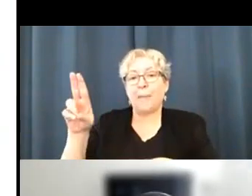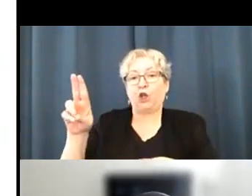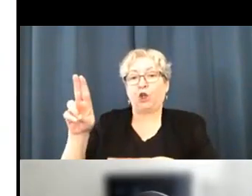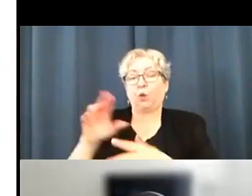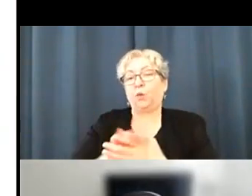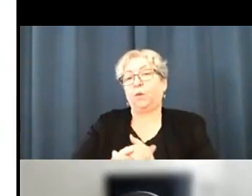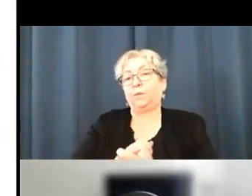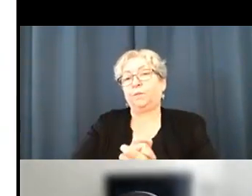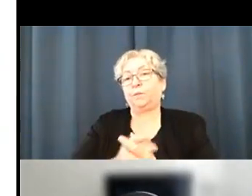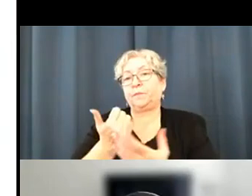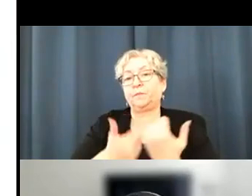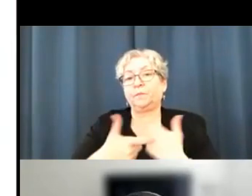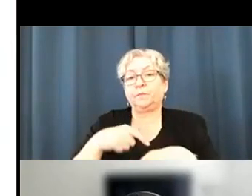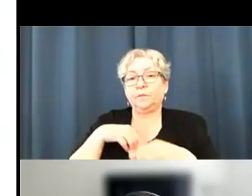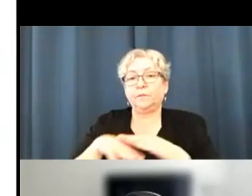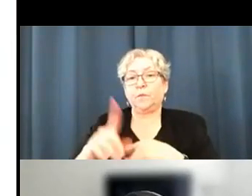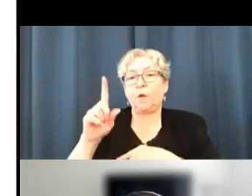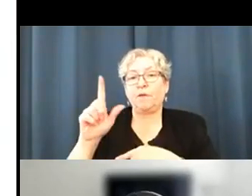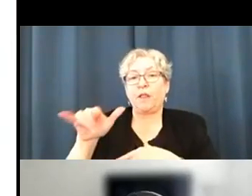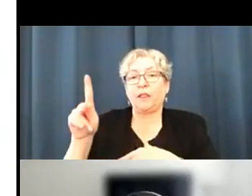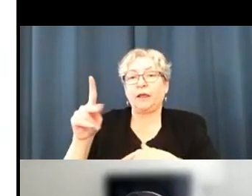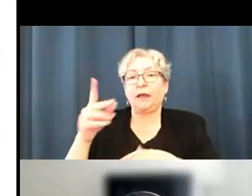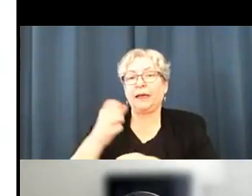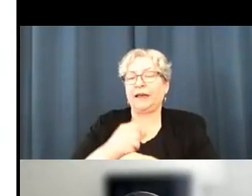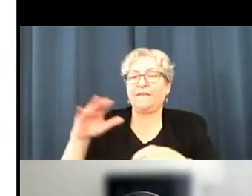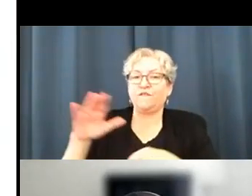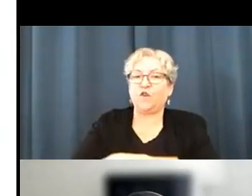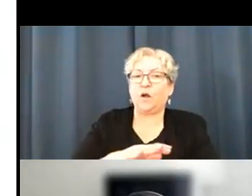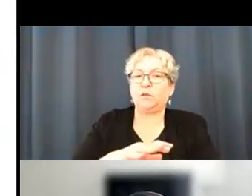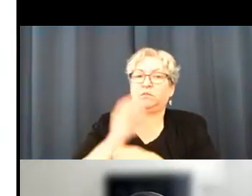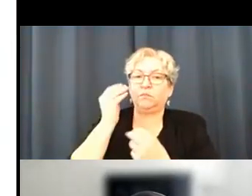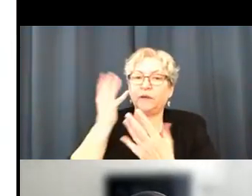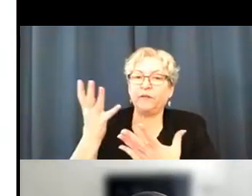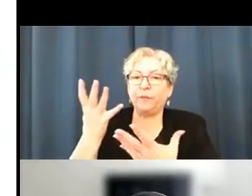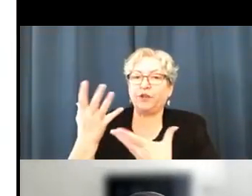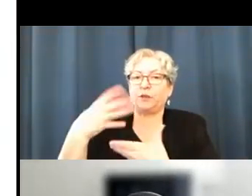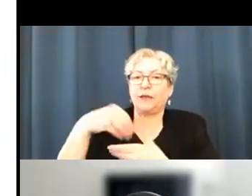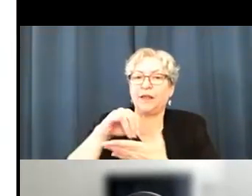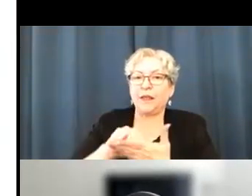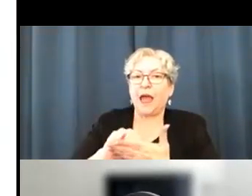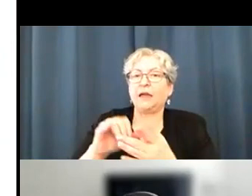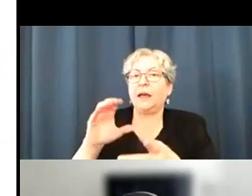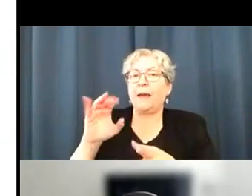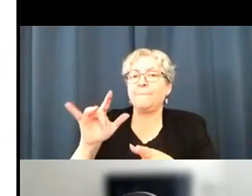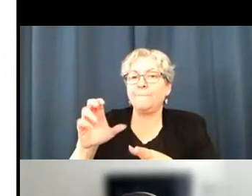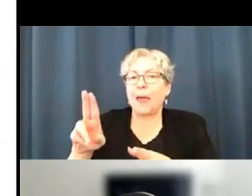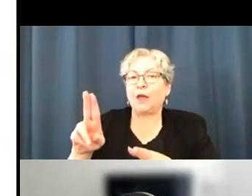every time I go to one of the links, I get the full context for what should be in there. So, it says menu items or shopping cart